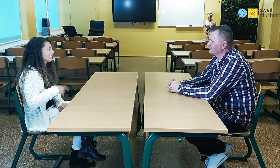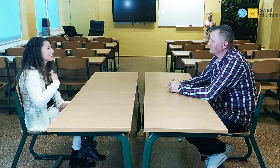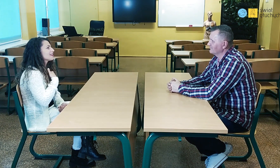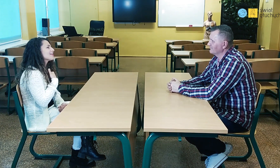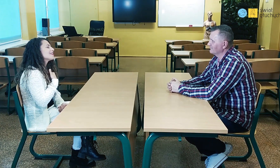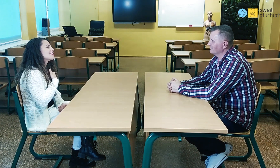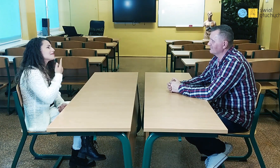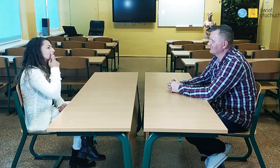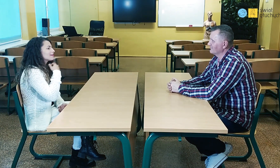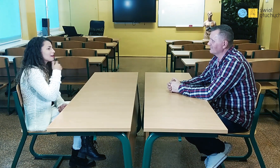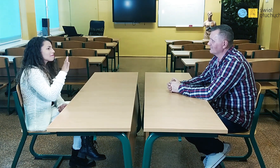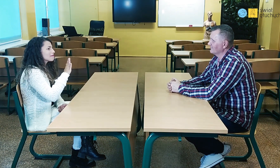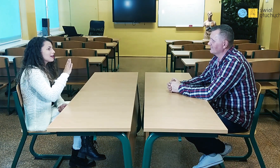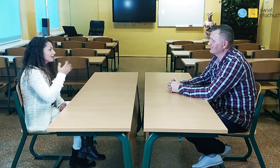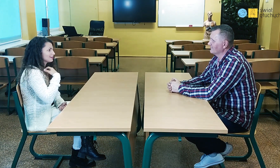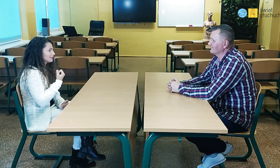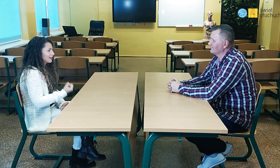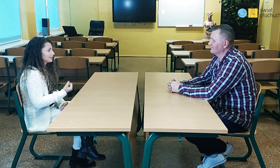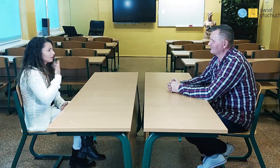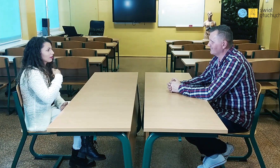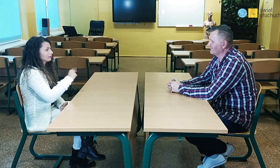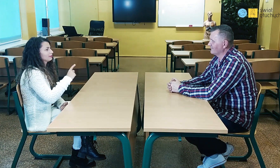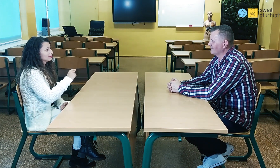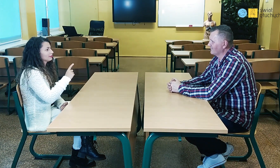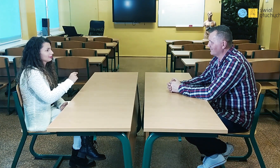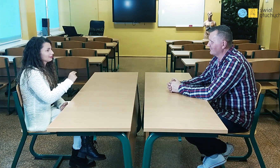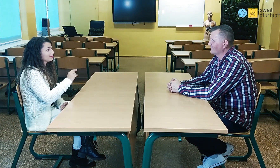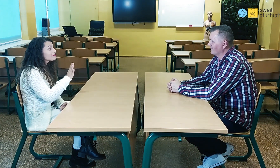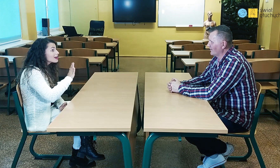I remember that it was hard for me to pronounce the letter "b." I kept saying "p."